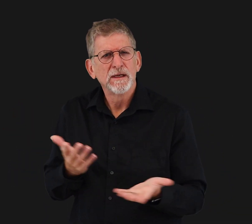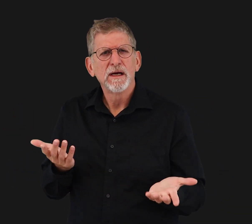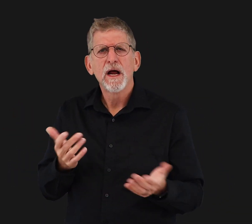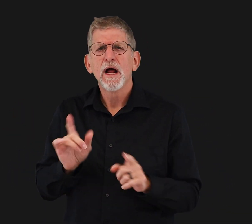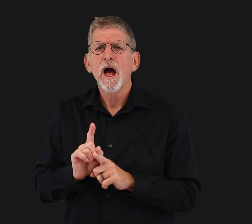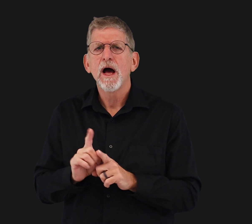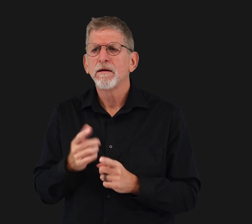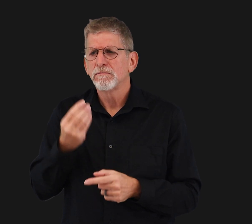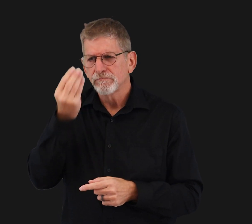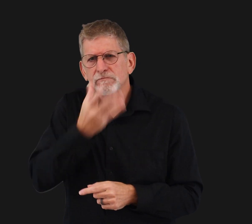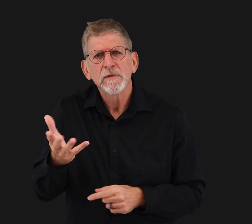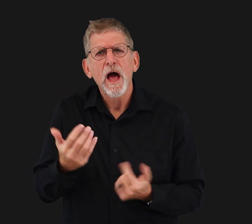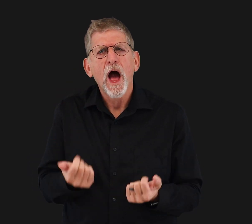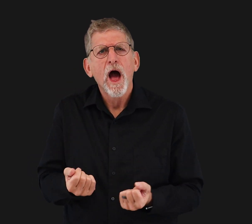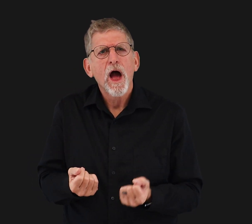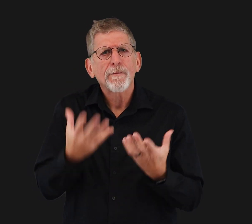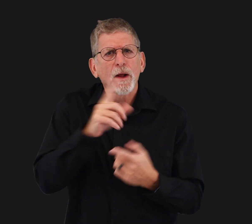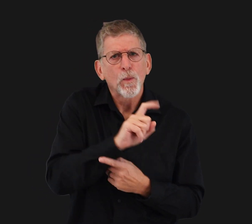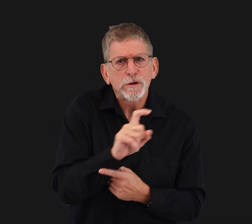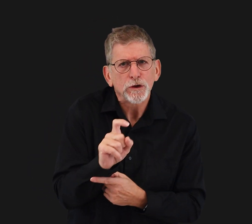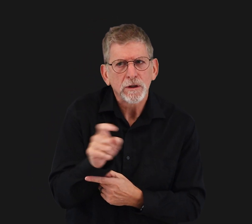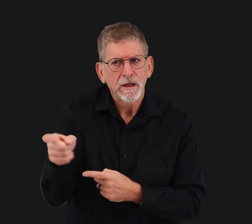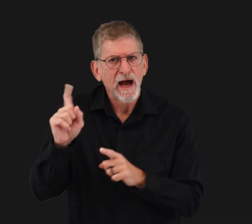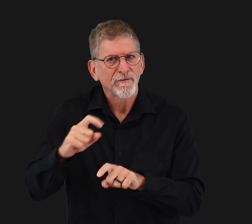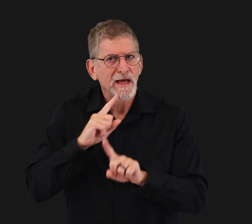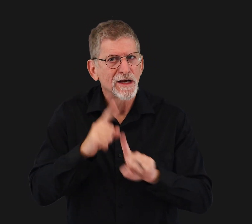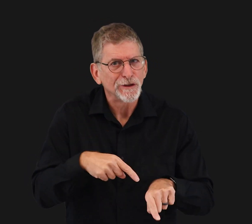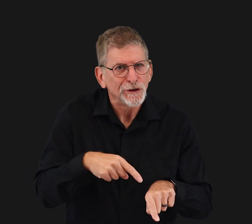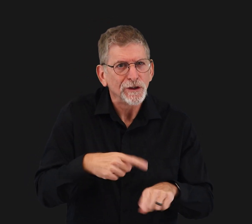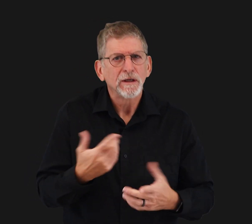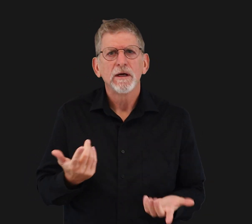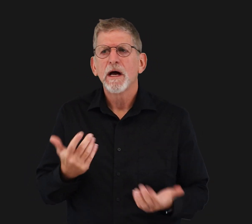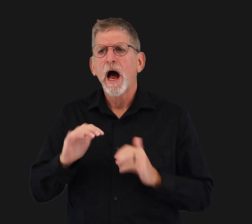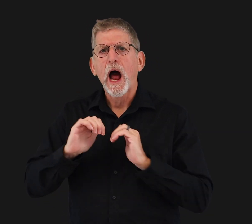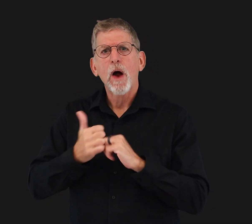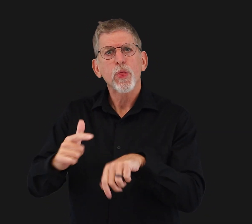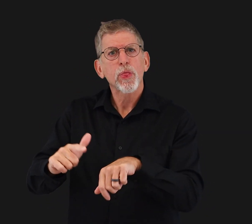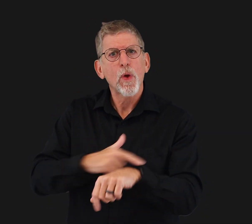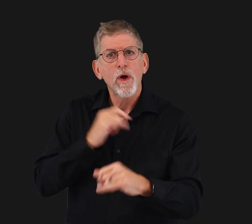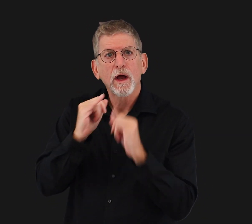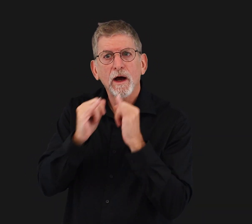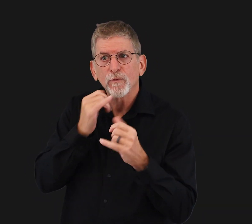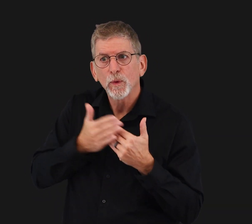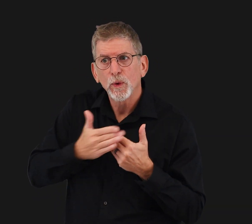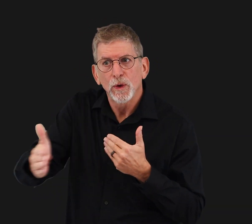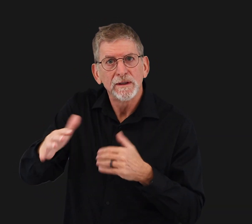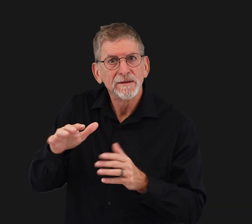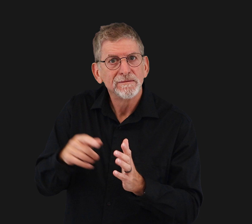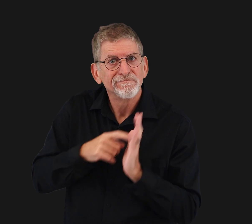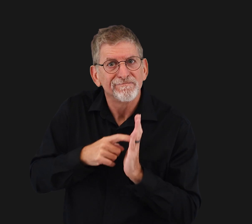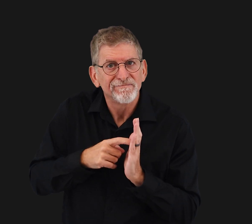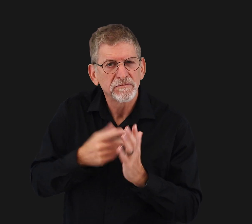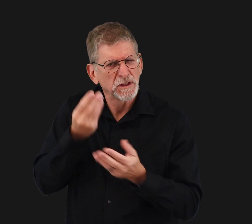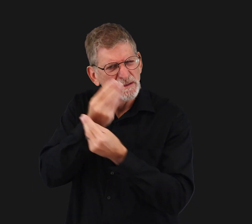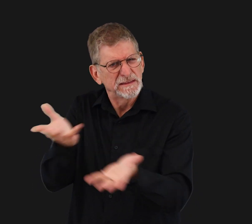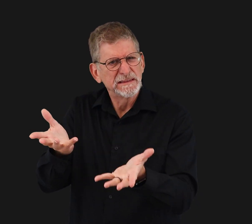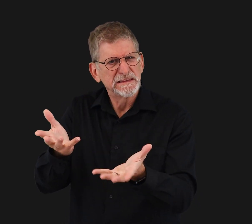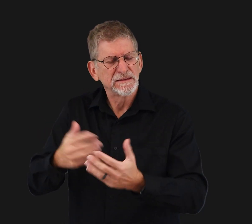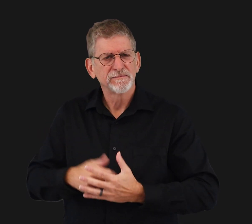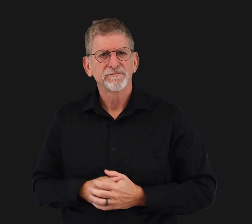such as how many questions they’ll answer and how long the interview will take.